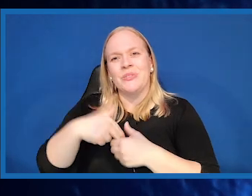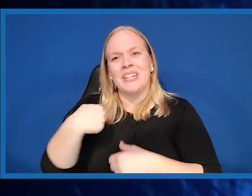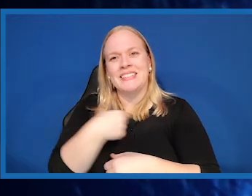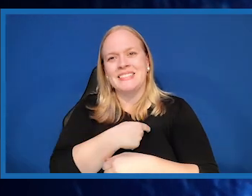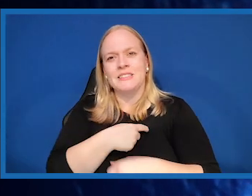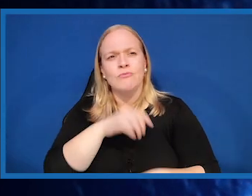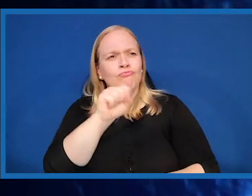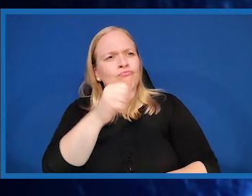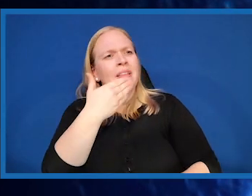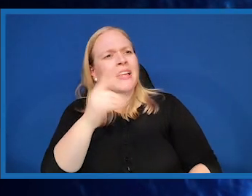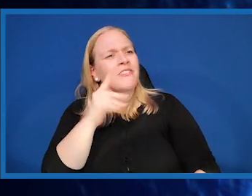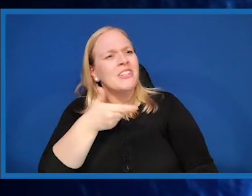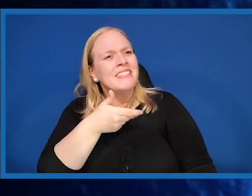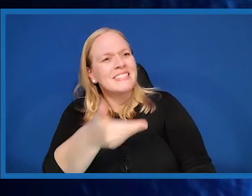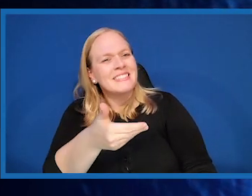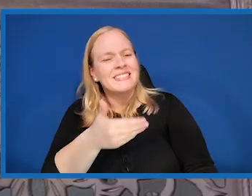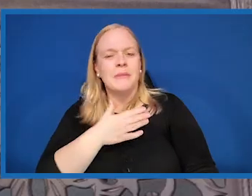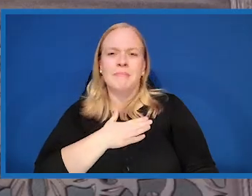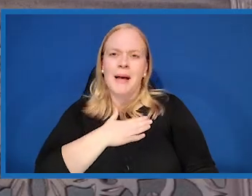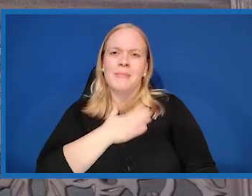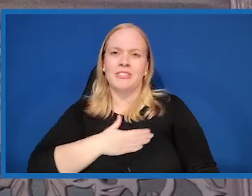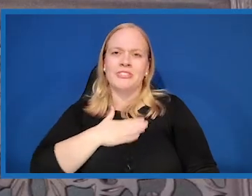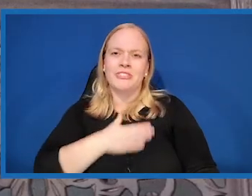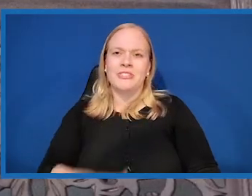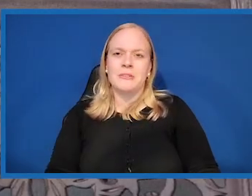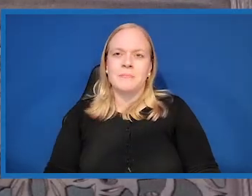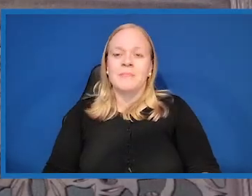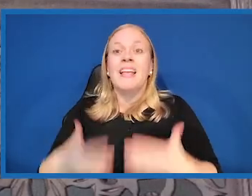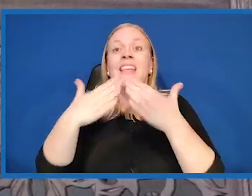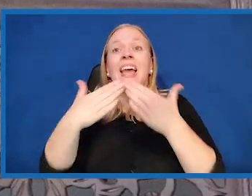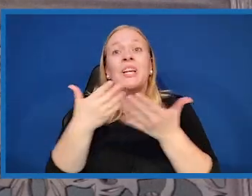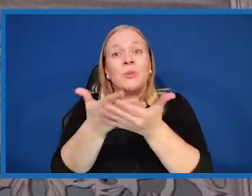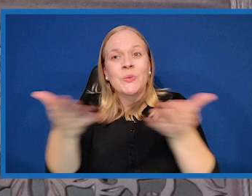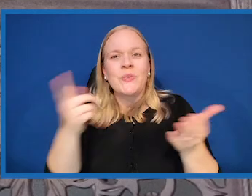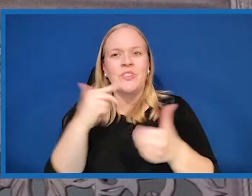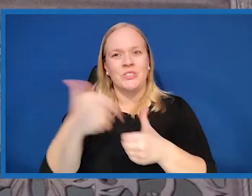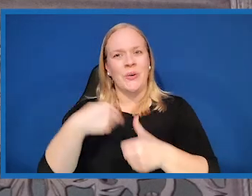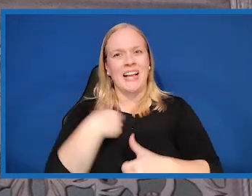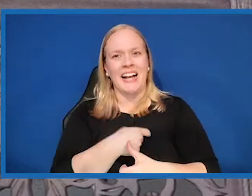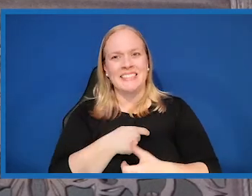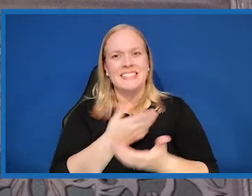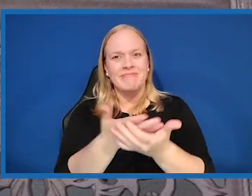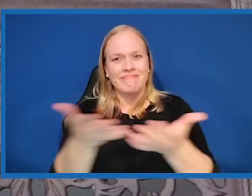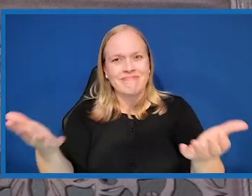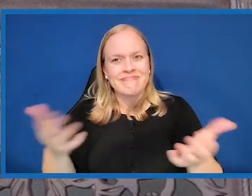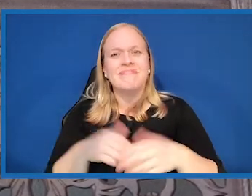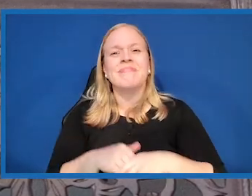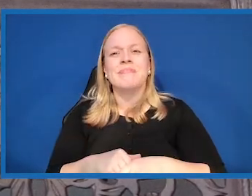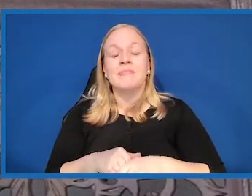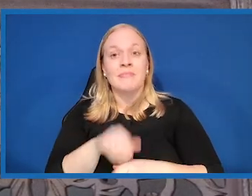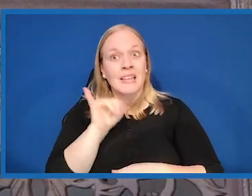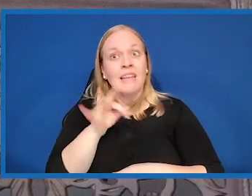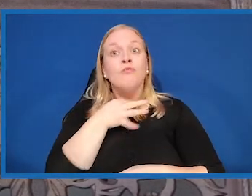THANK YOU FOR HAVING ME. MY PLEASURE. AND THANK YOU FOR JOINING US AT HOME. IF YOU WOULD LIKE TO LEARN MORE ABOUT OUR GLOBAL OCEAN